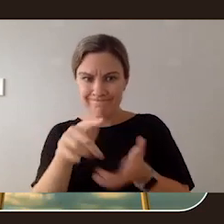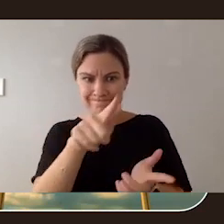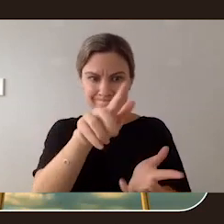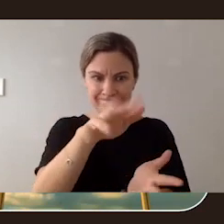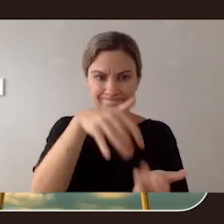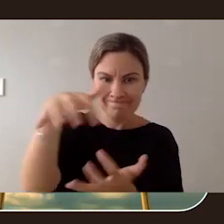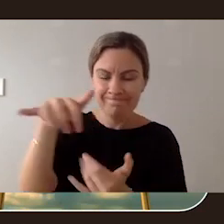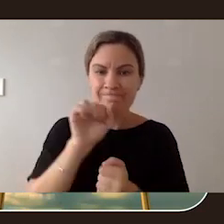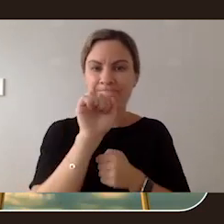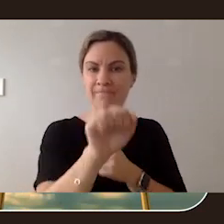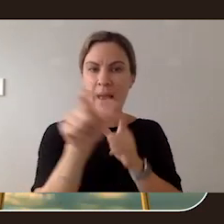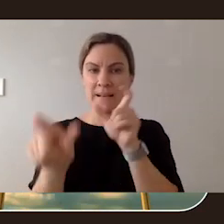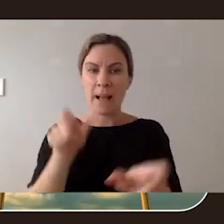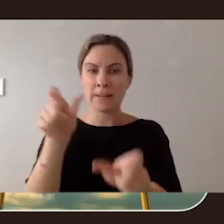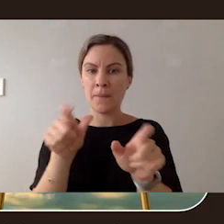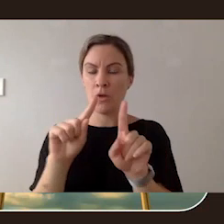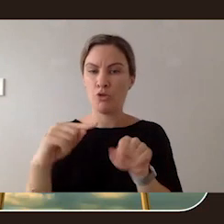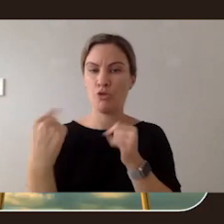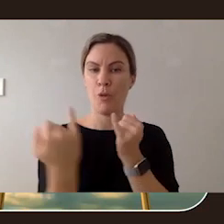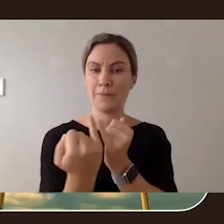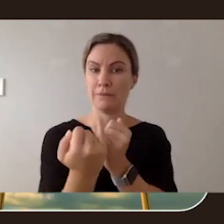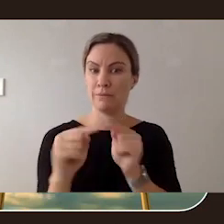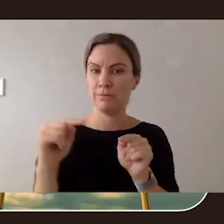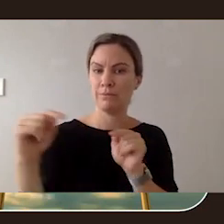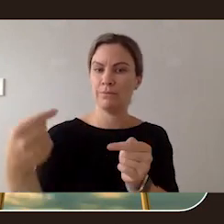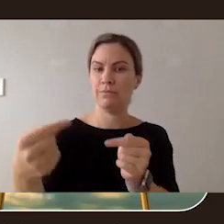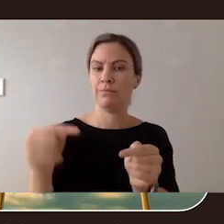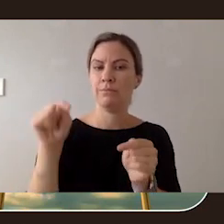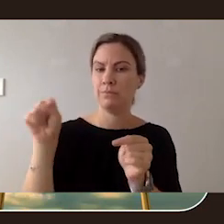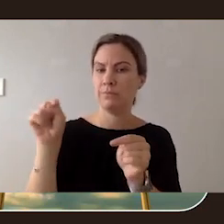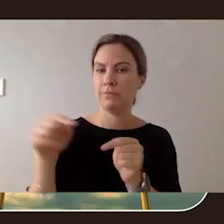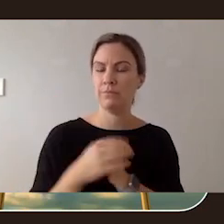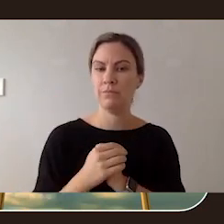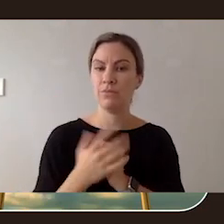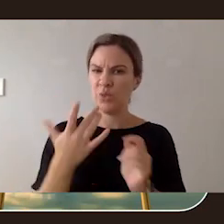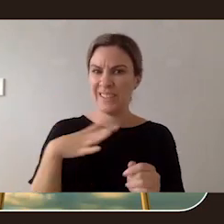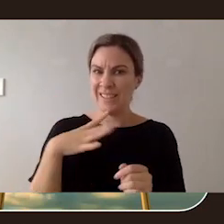competitors. There has never been a better and more important time to build trust with your stakeholders. There's never been a better time to